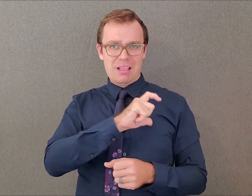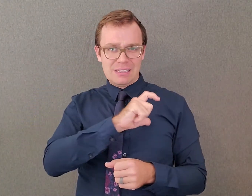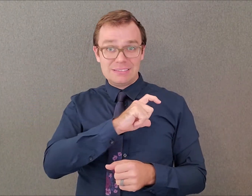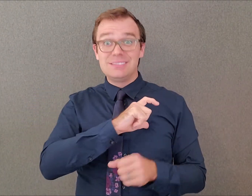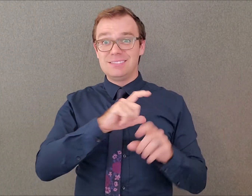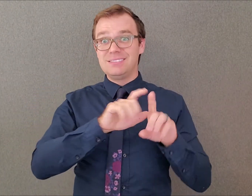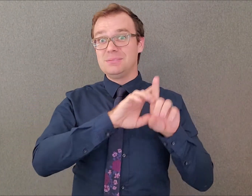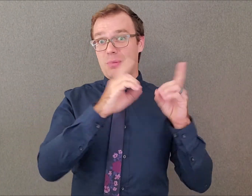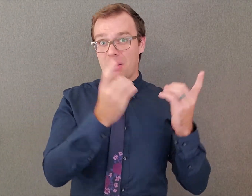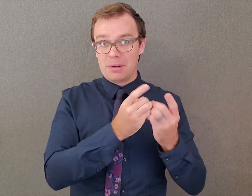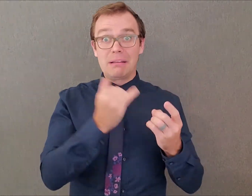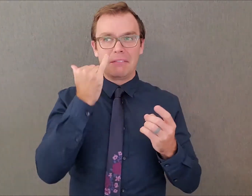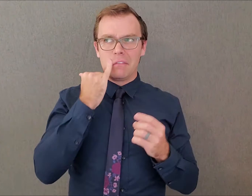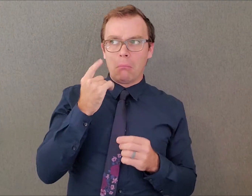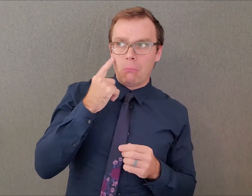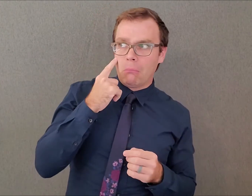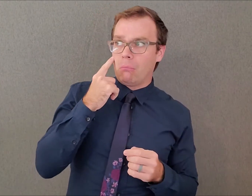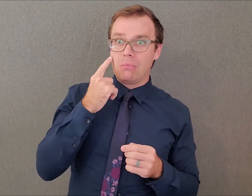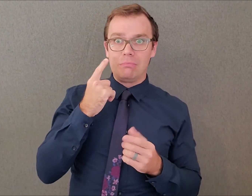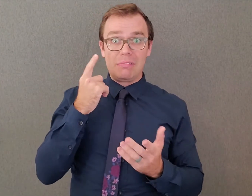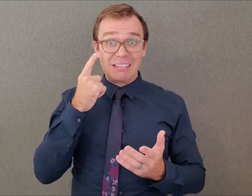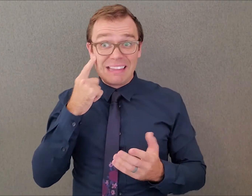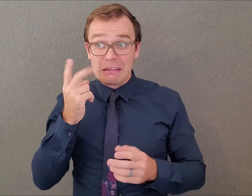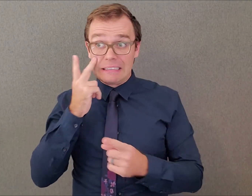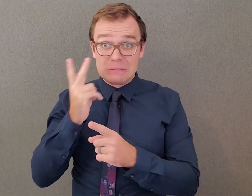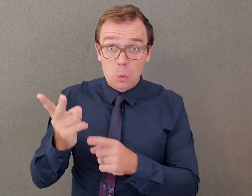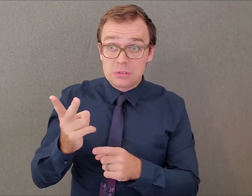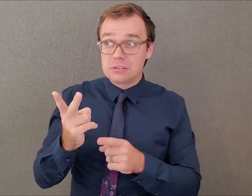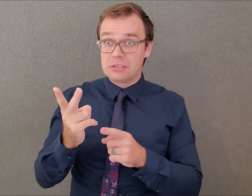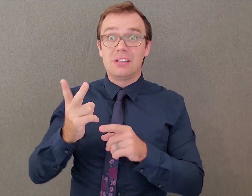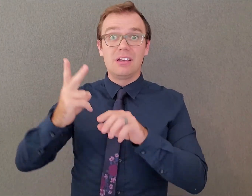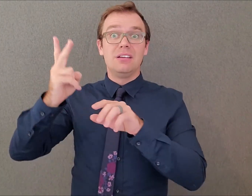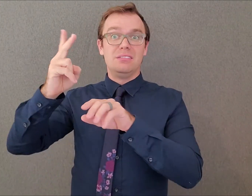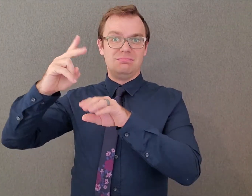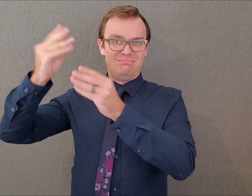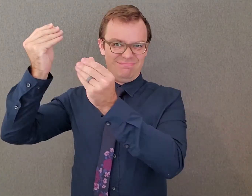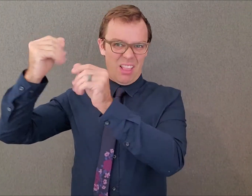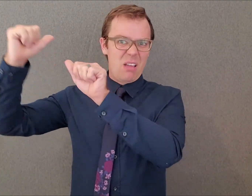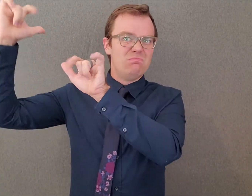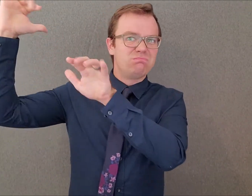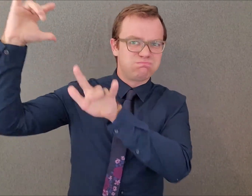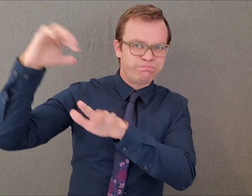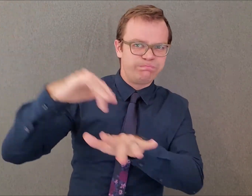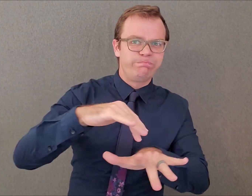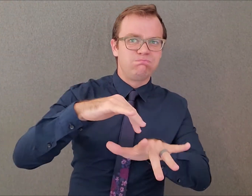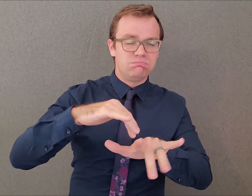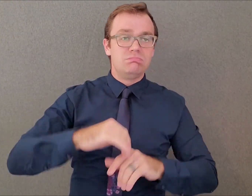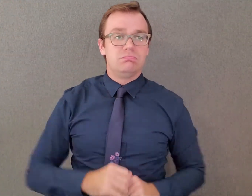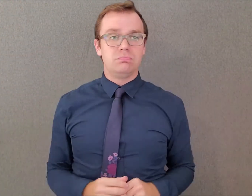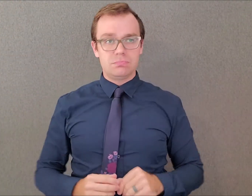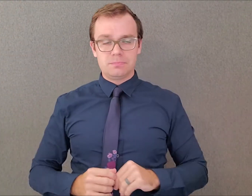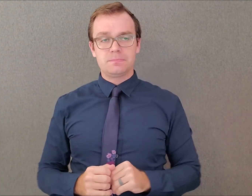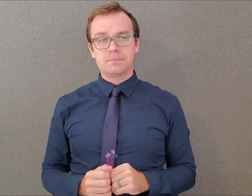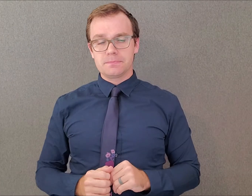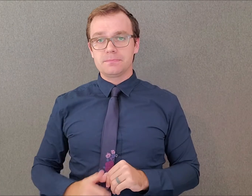or public works department immediately if you suspect or have witnessed a landslide.